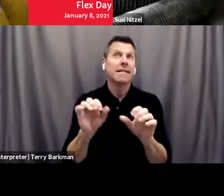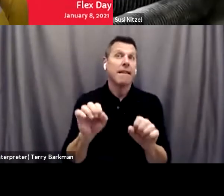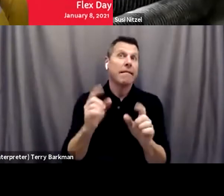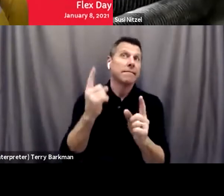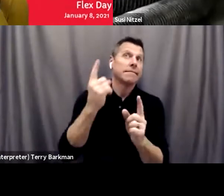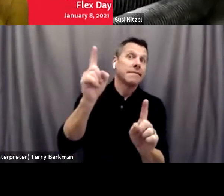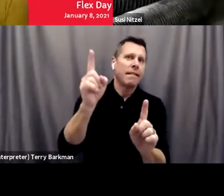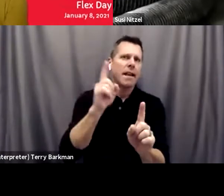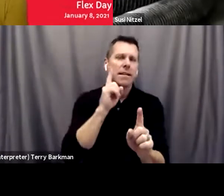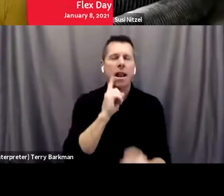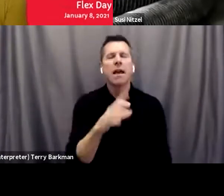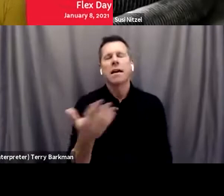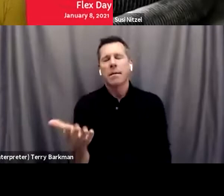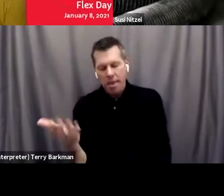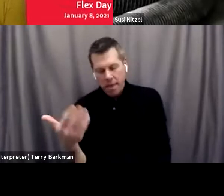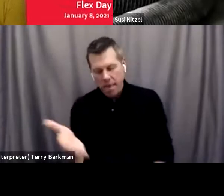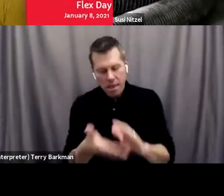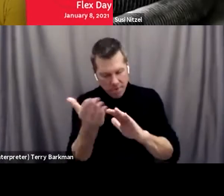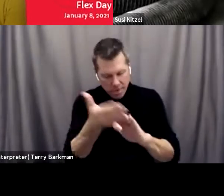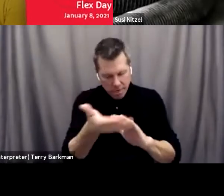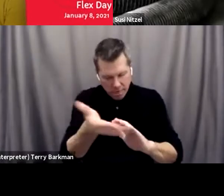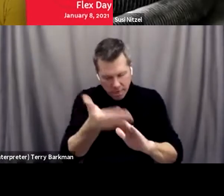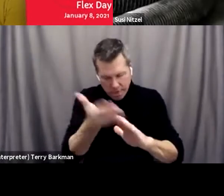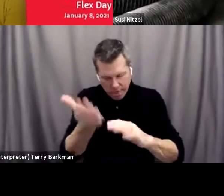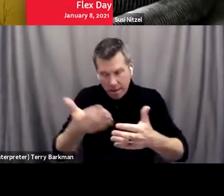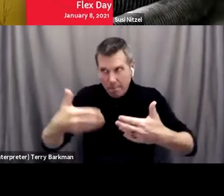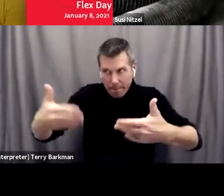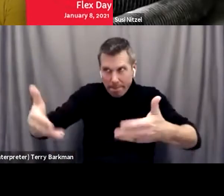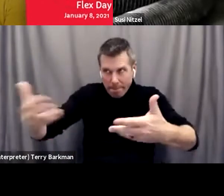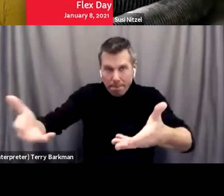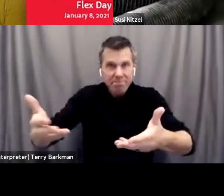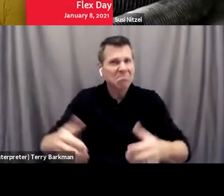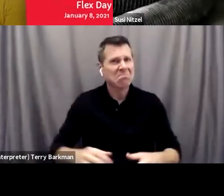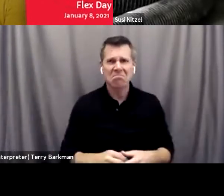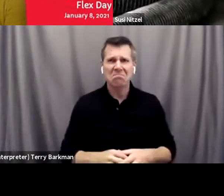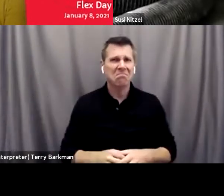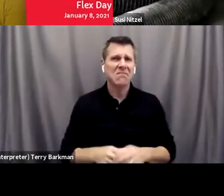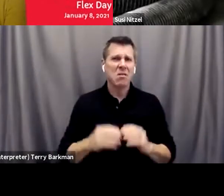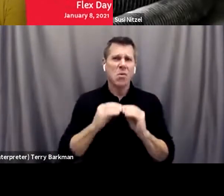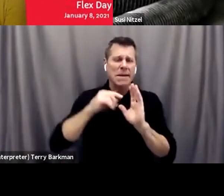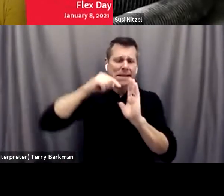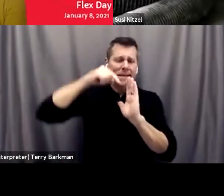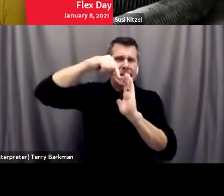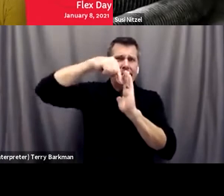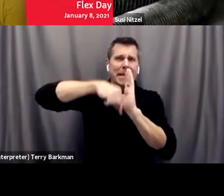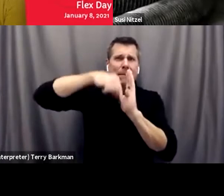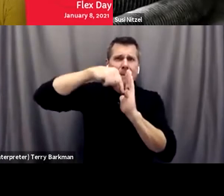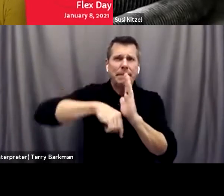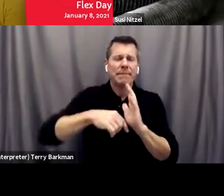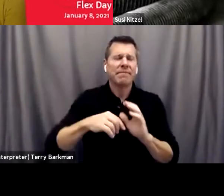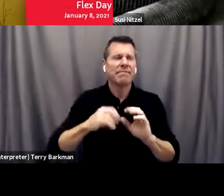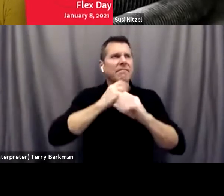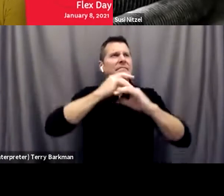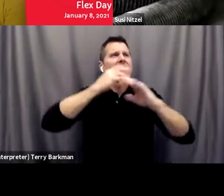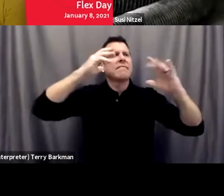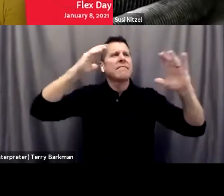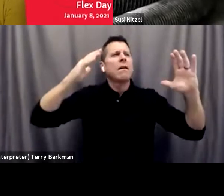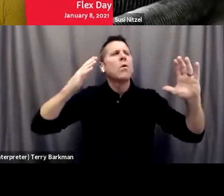get this, this class to be a substitute or an equivalent, but really deep, deeper, have a deeper understanding of why and what these